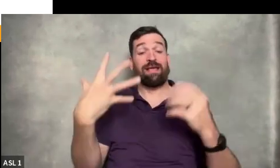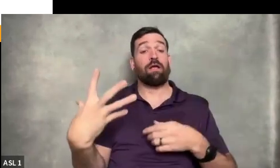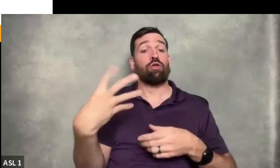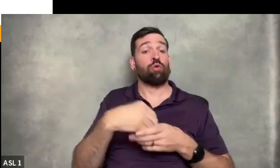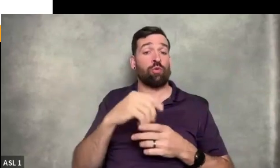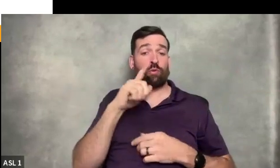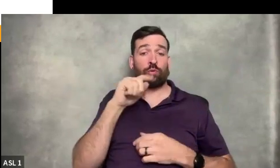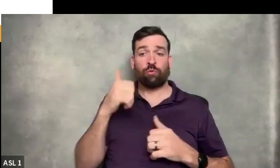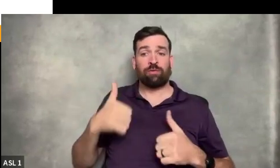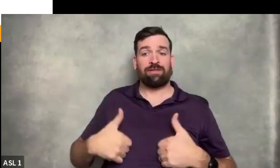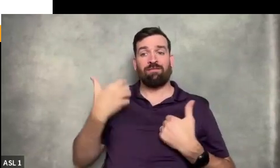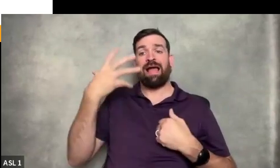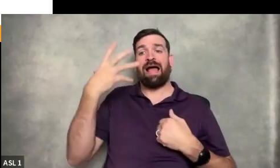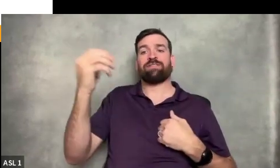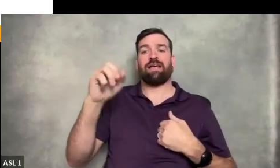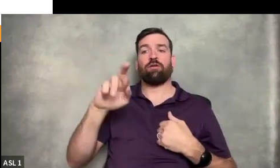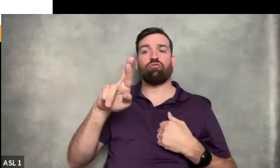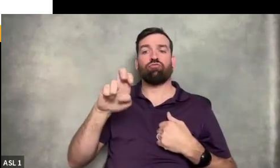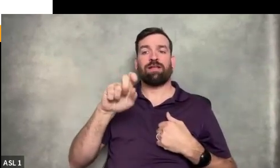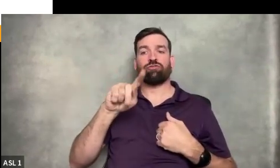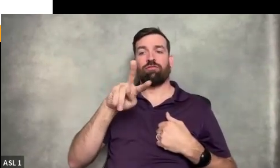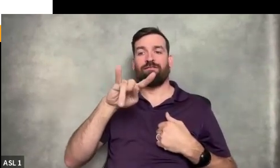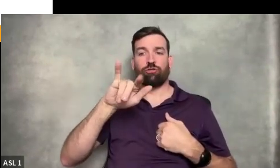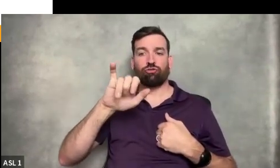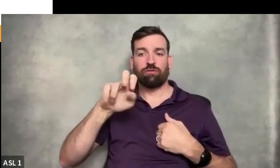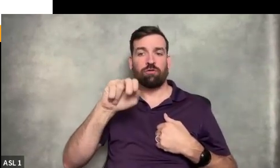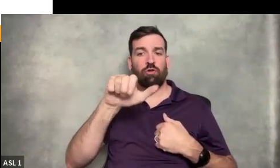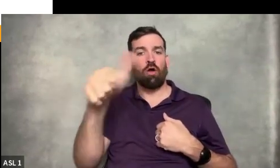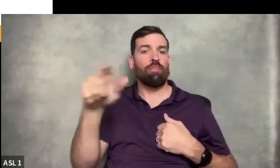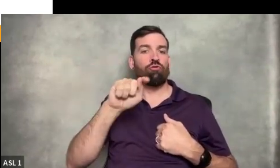outside of reservations and other tribal lands. Visit ACL.gov/OAArule to view our Back-to-Basics webinar recording, slide deck, and fact sheet on Title III and Title VI Coordination for more